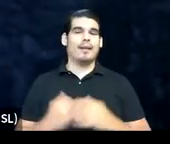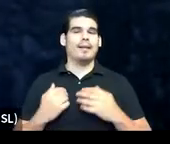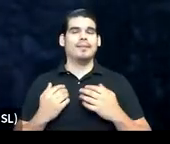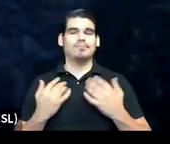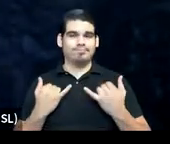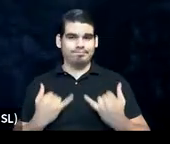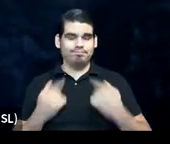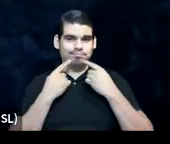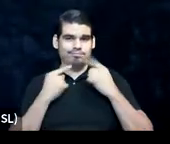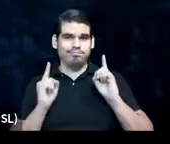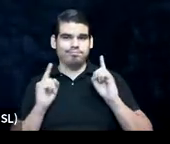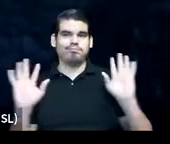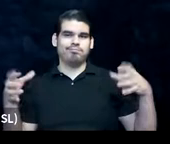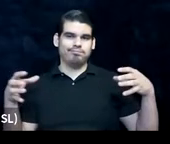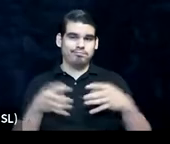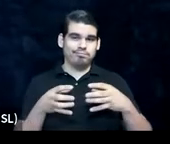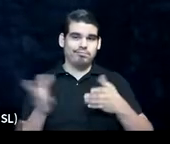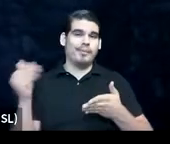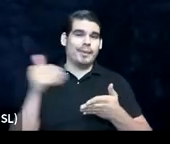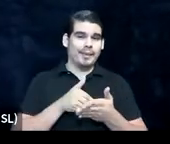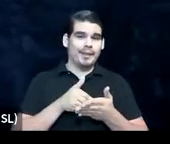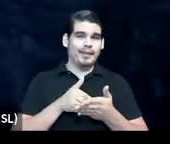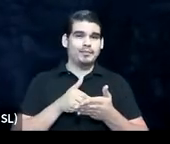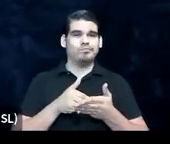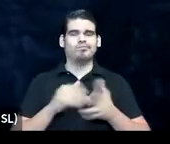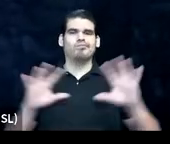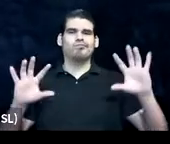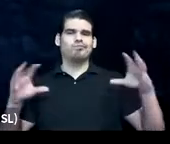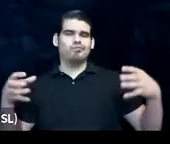And I know. I don't know if everyone got to pick a leader. If your discussion leader will be